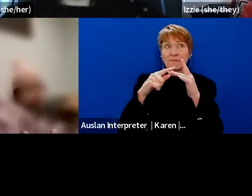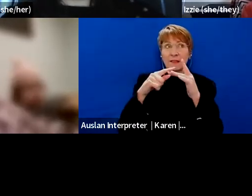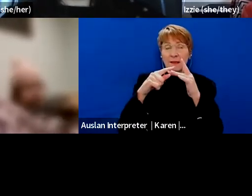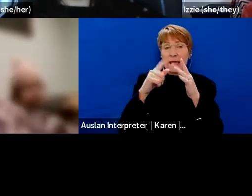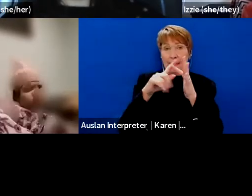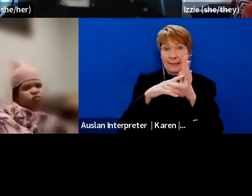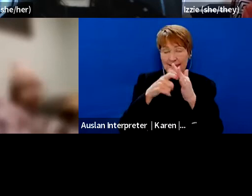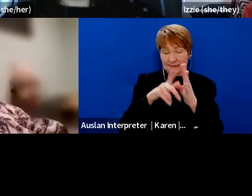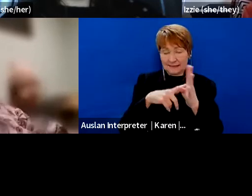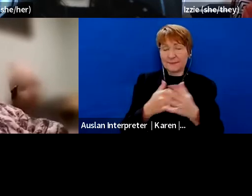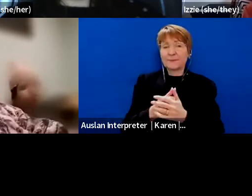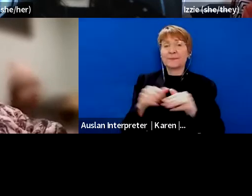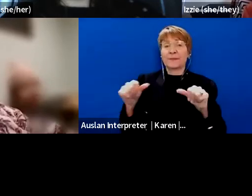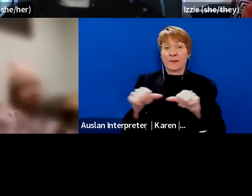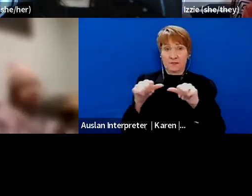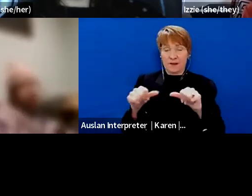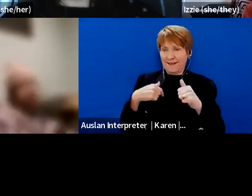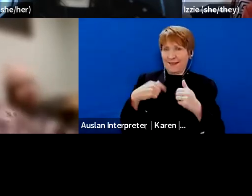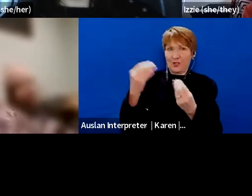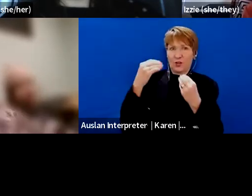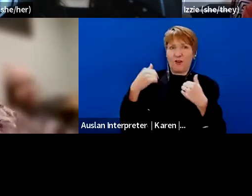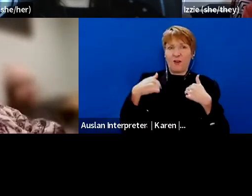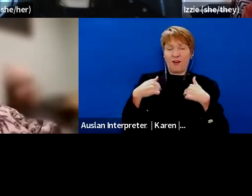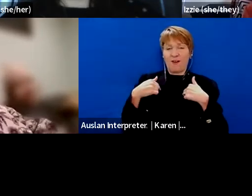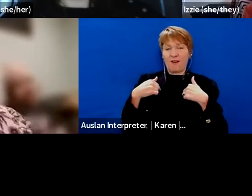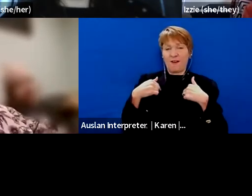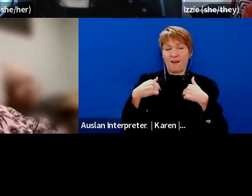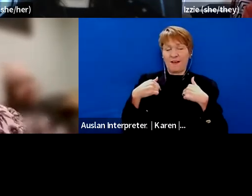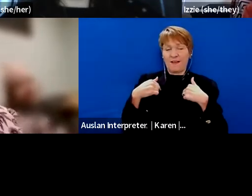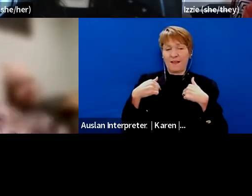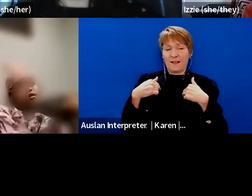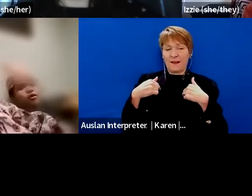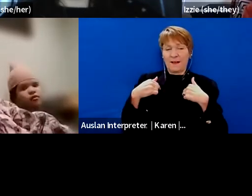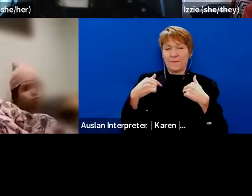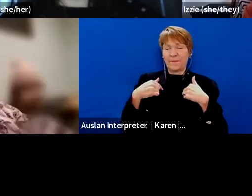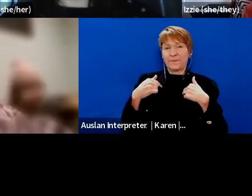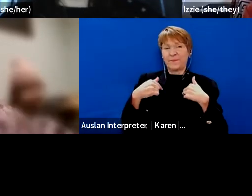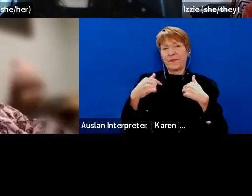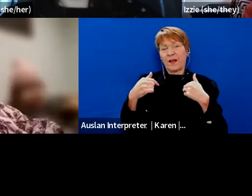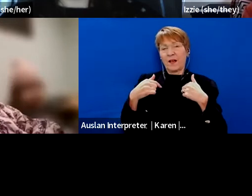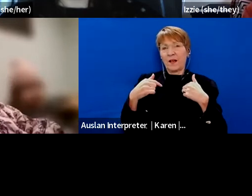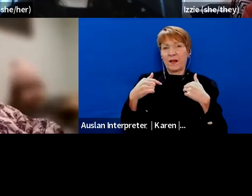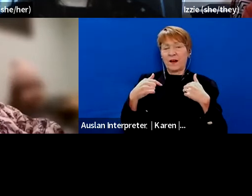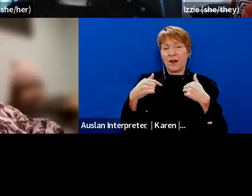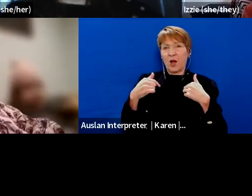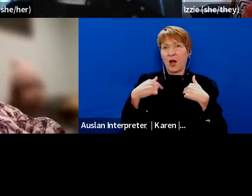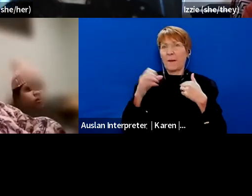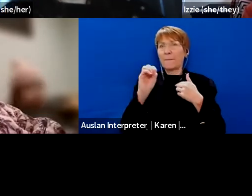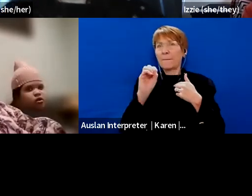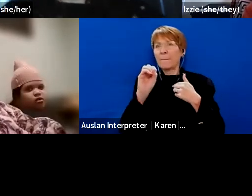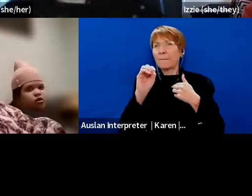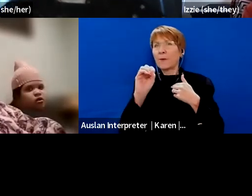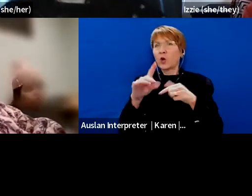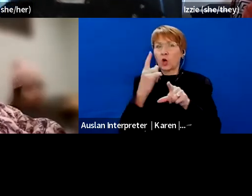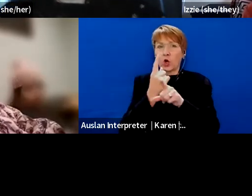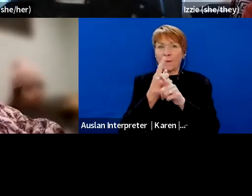Absolutely in terms of education, I was what's called the piggyback shot and so we'll put the definition I created into the chat.